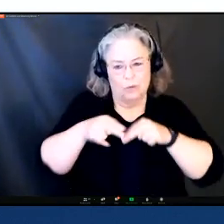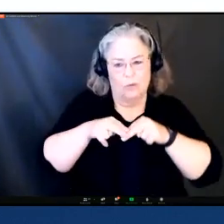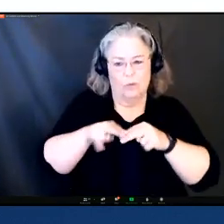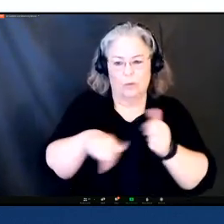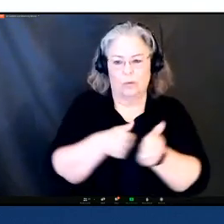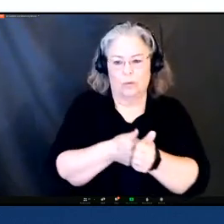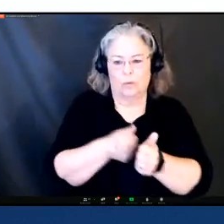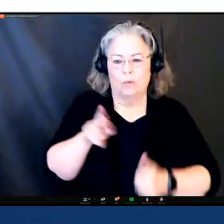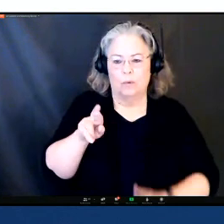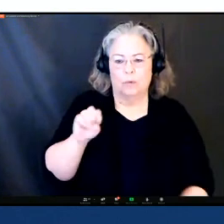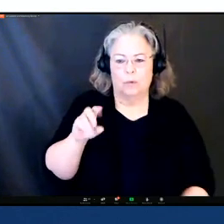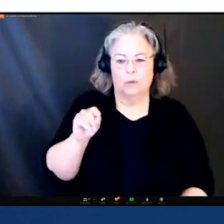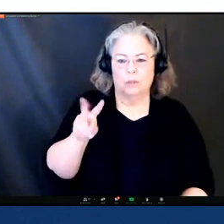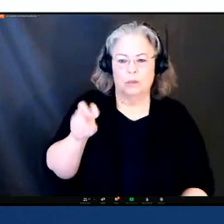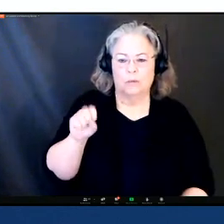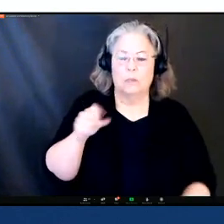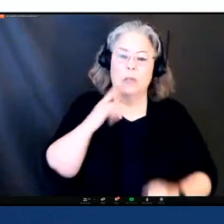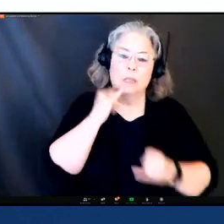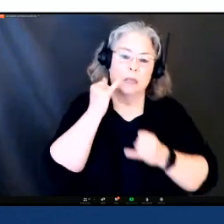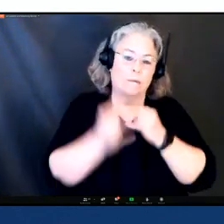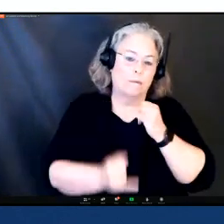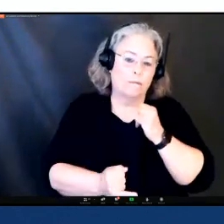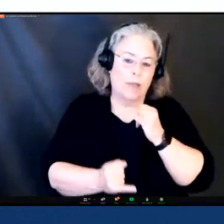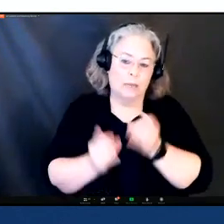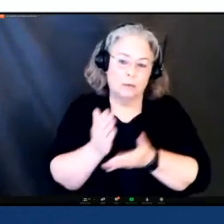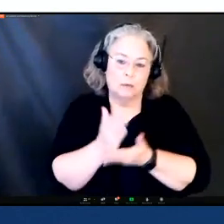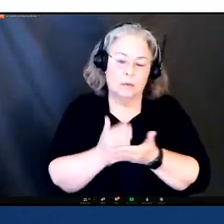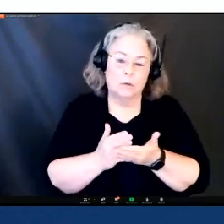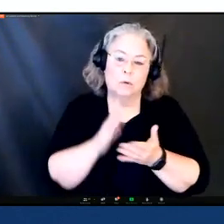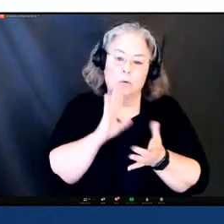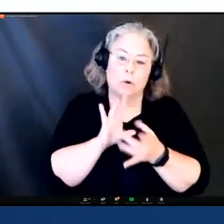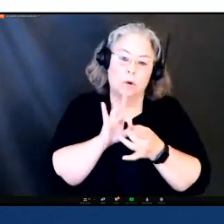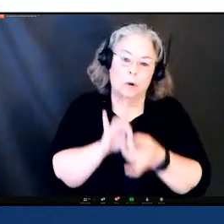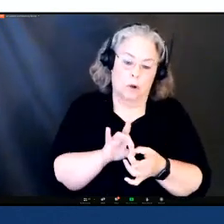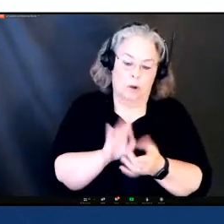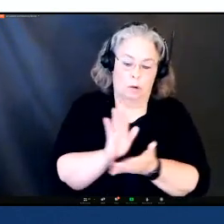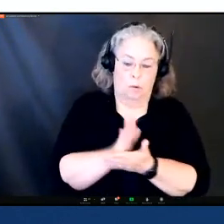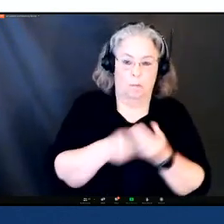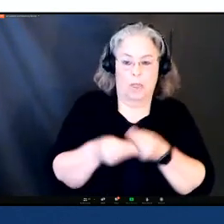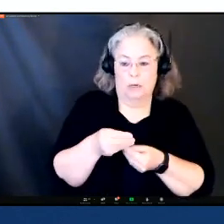This final section, I'll go over some of the information related to the budget process and specifically the timeline